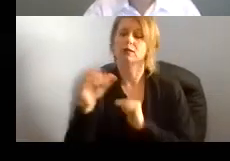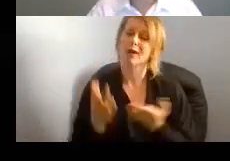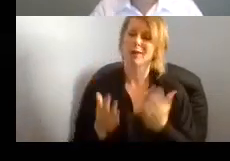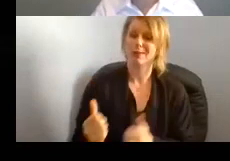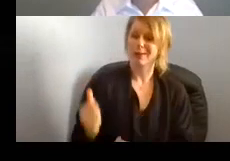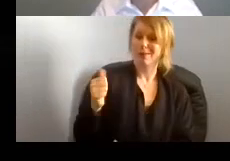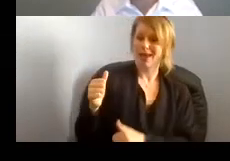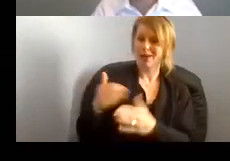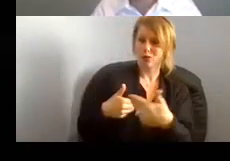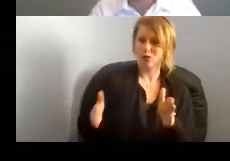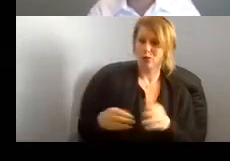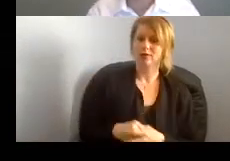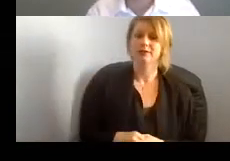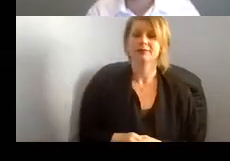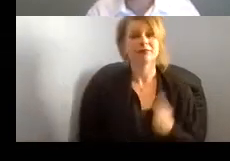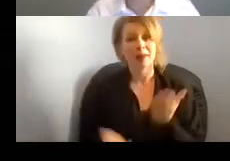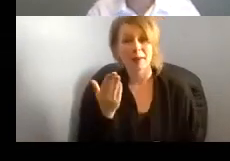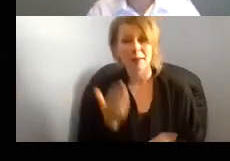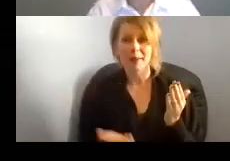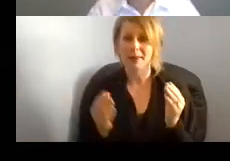You may have problems with mobility during the pandemic, so you may not